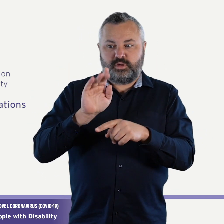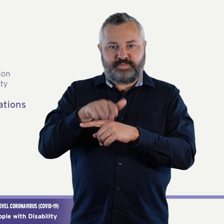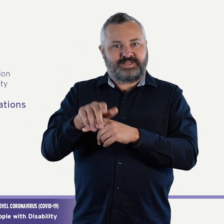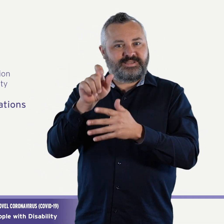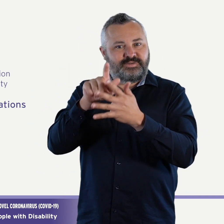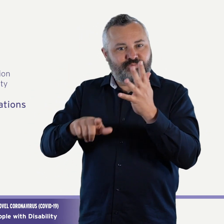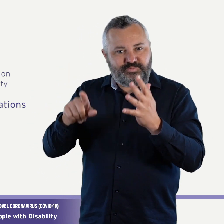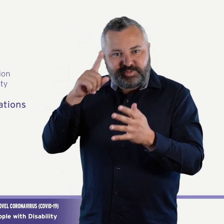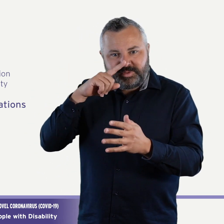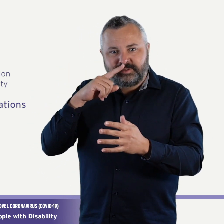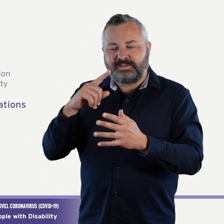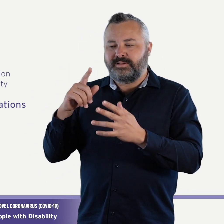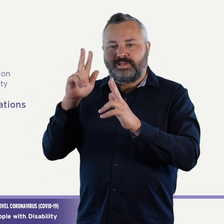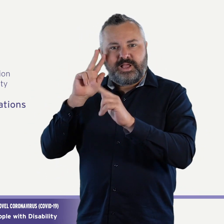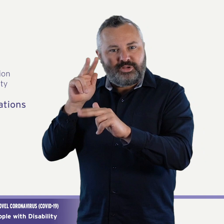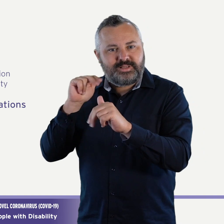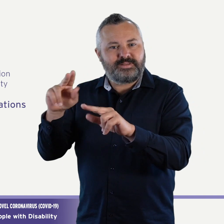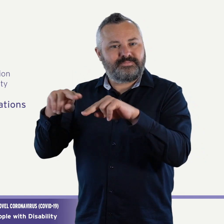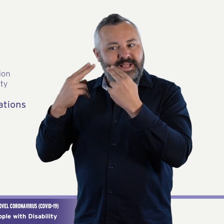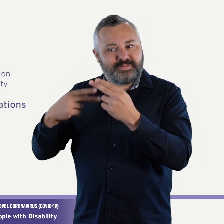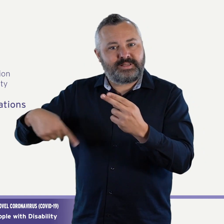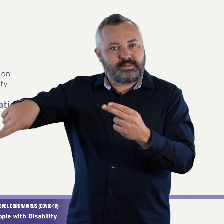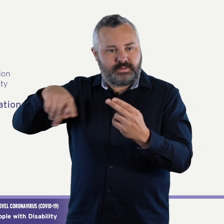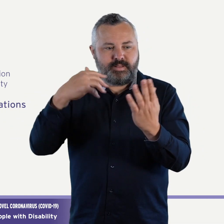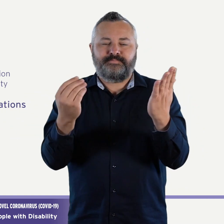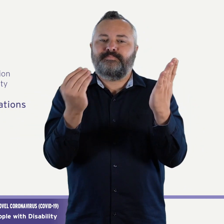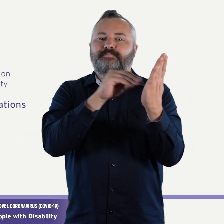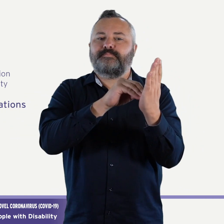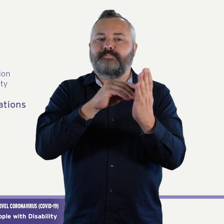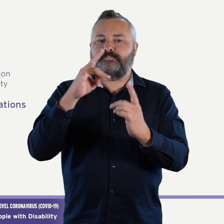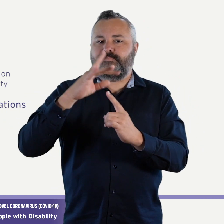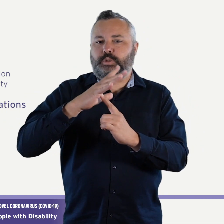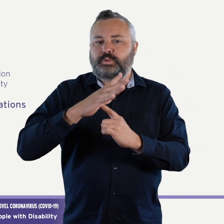people with disability, their families, carers.